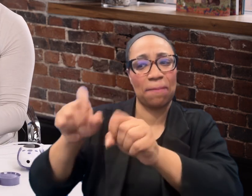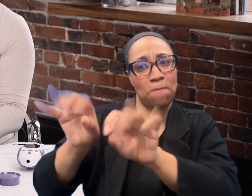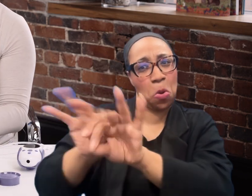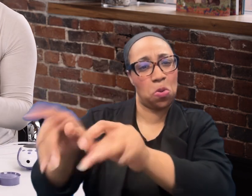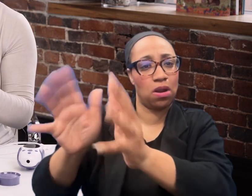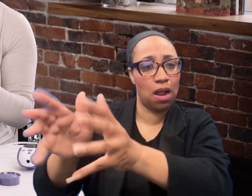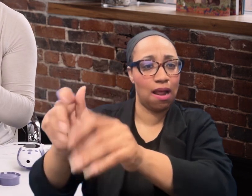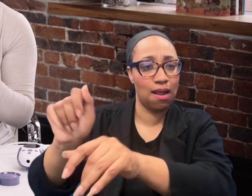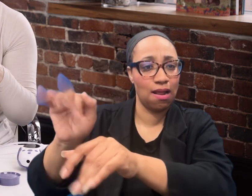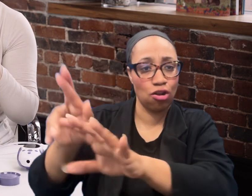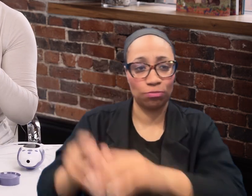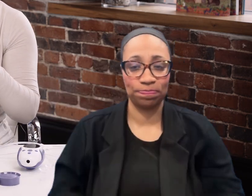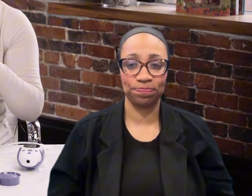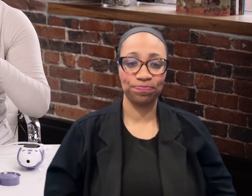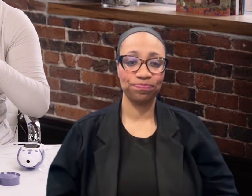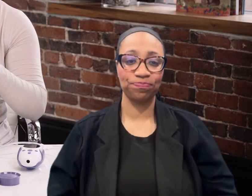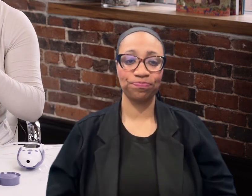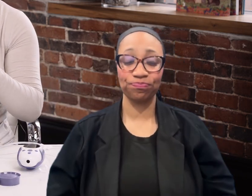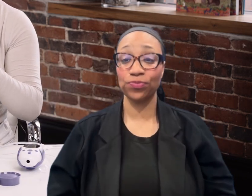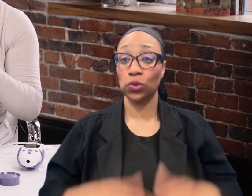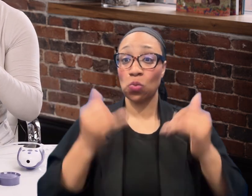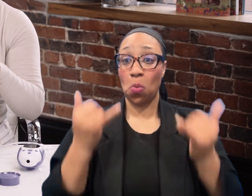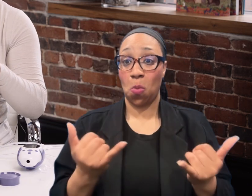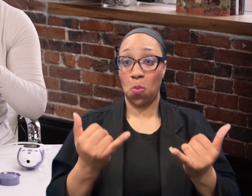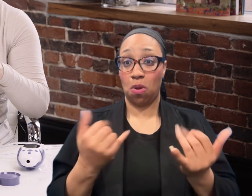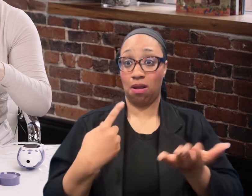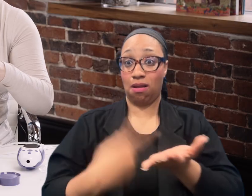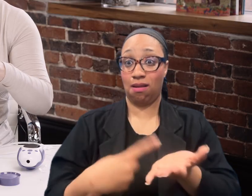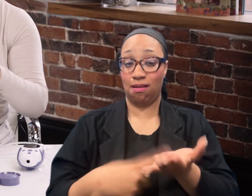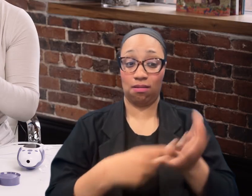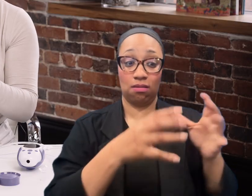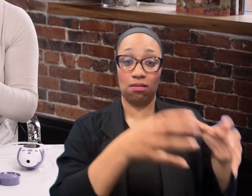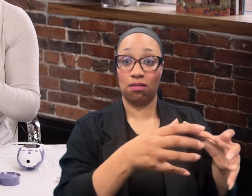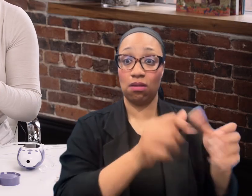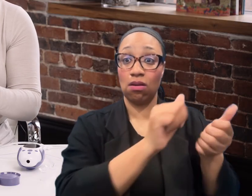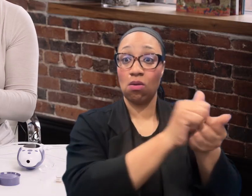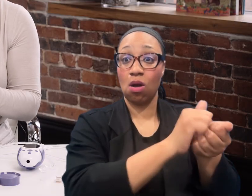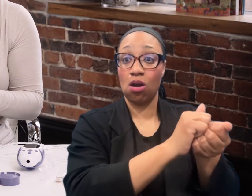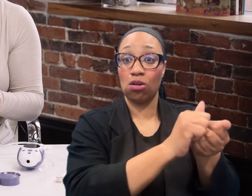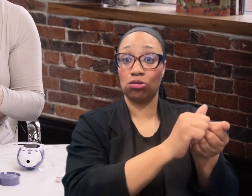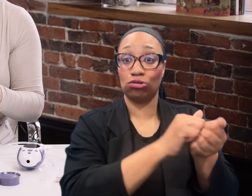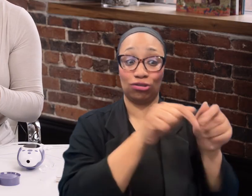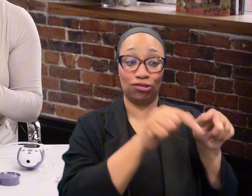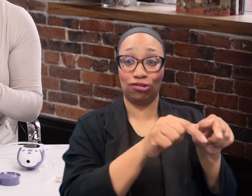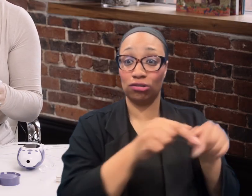When we separate our parts, you're going to take everything apart. So, your silicone insert if you